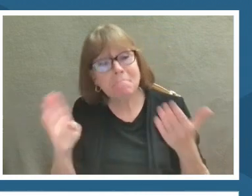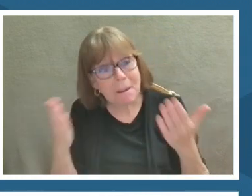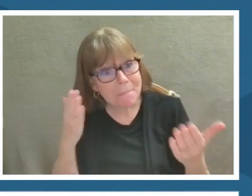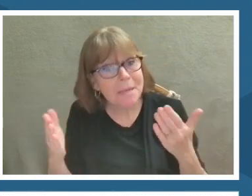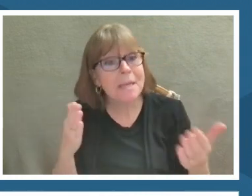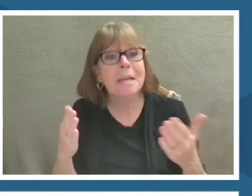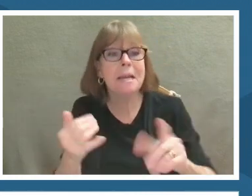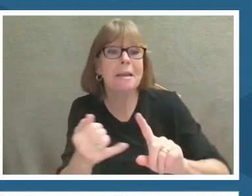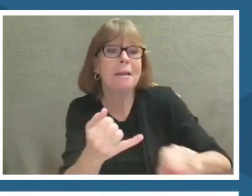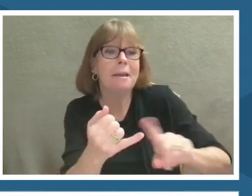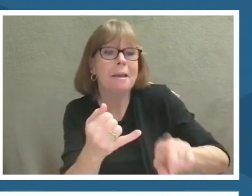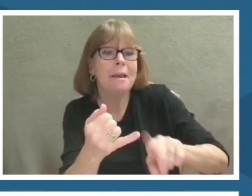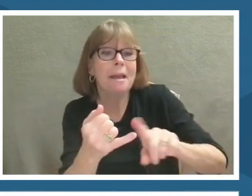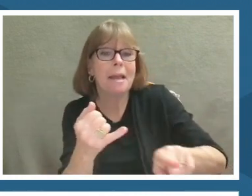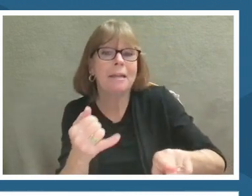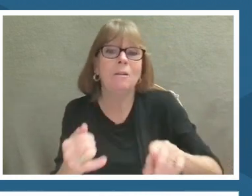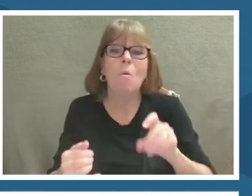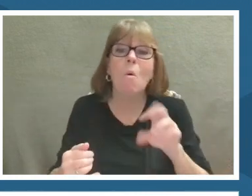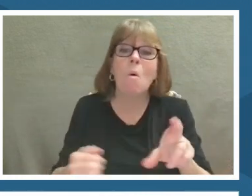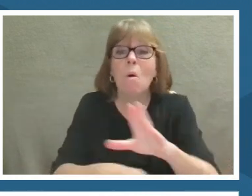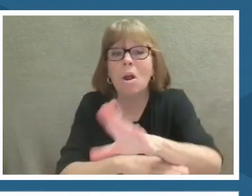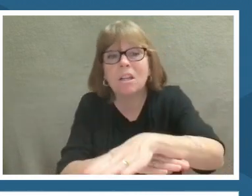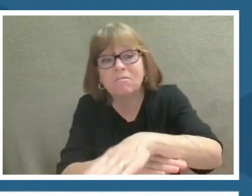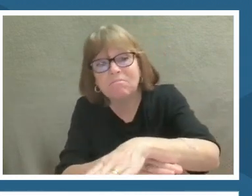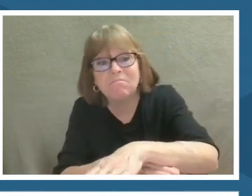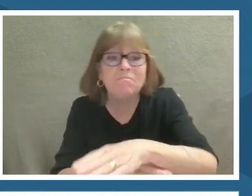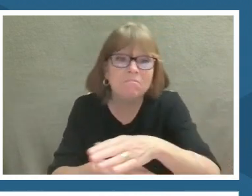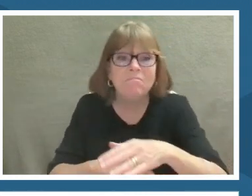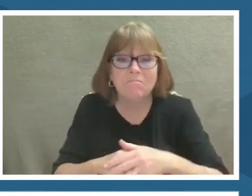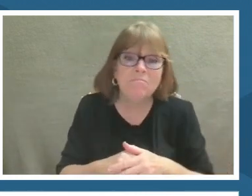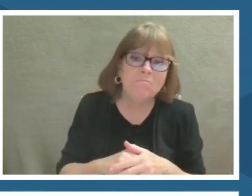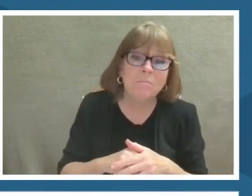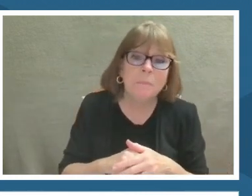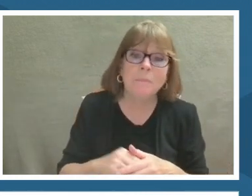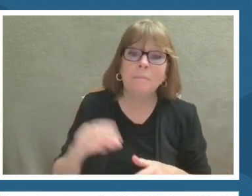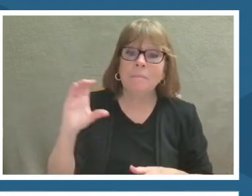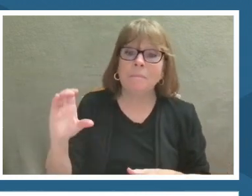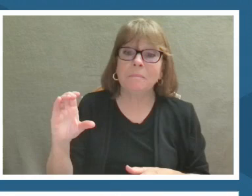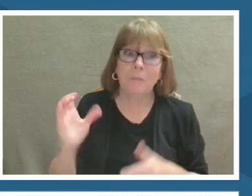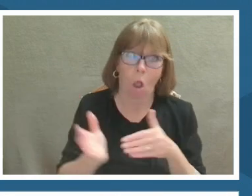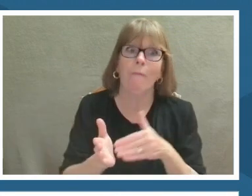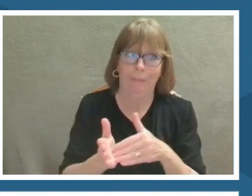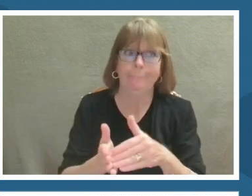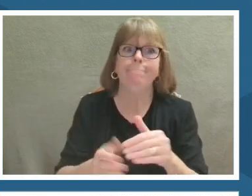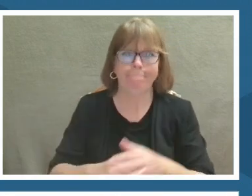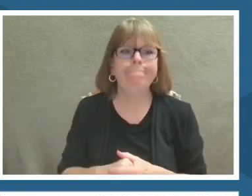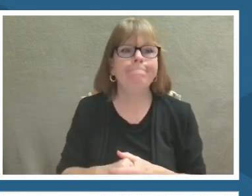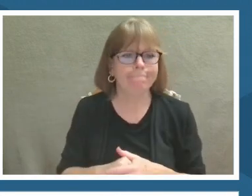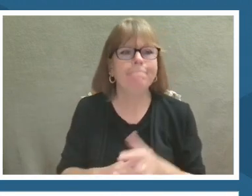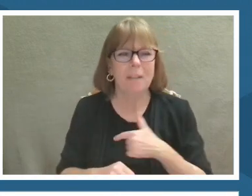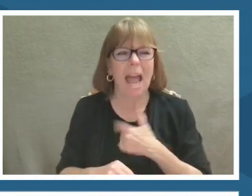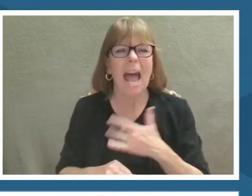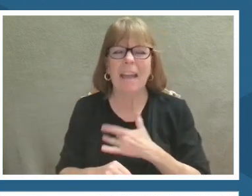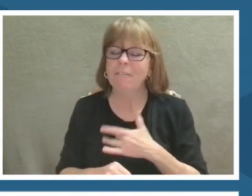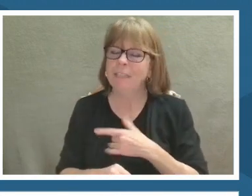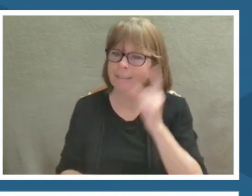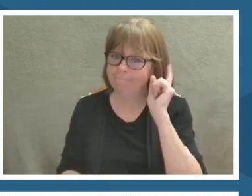in an after school program c would be often i feel like this is